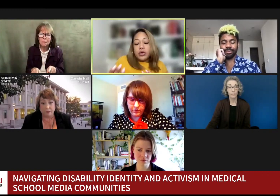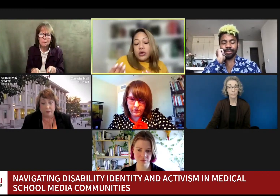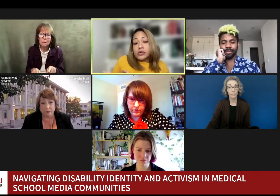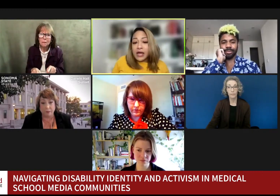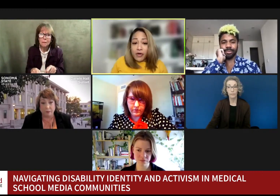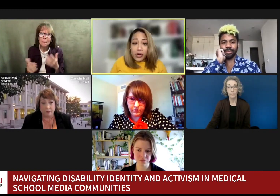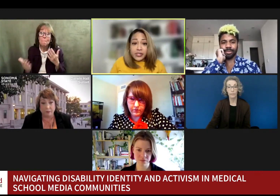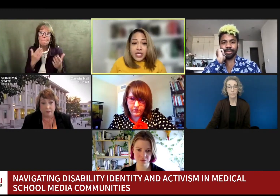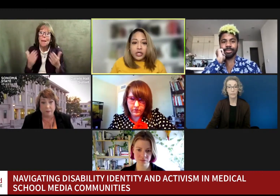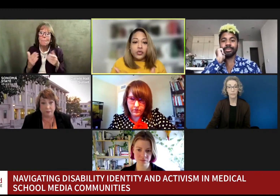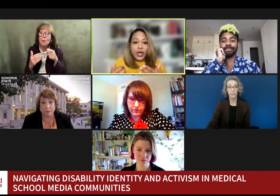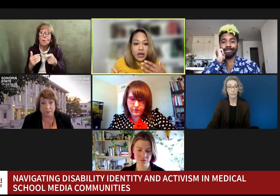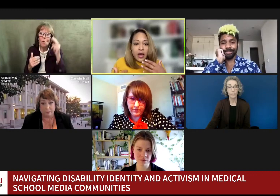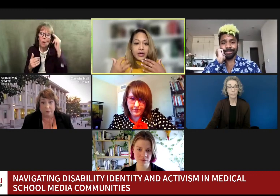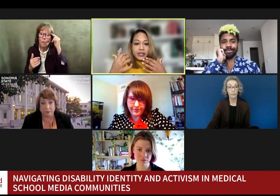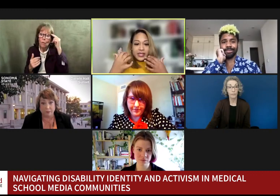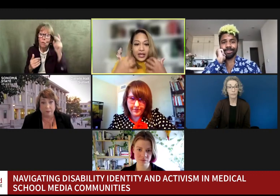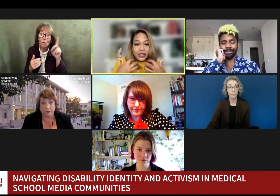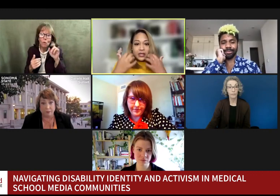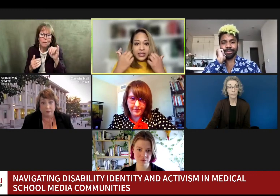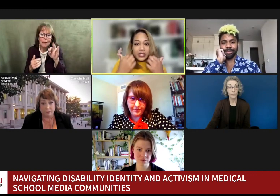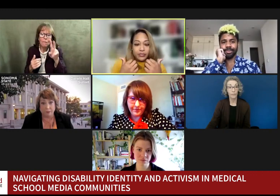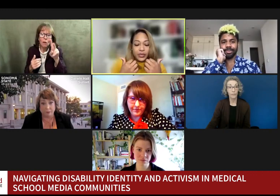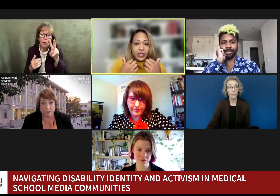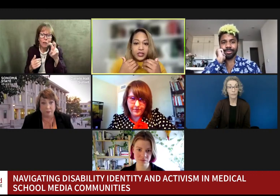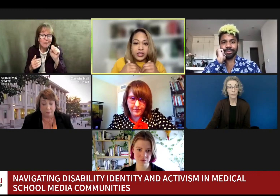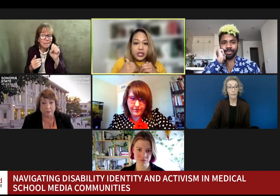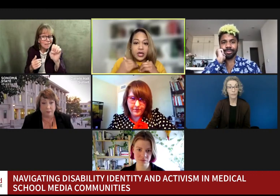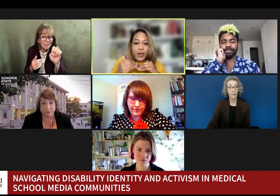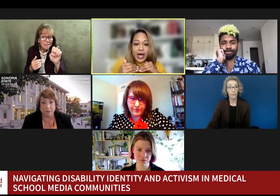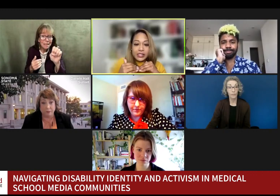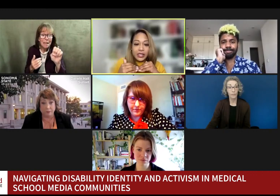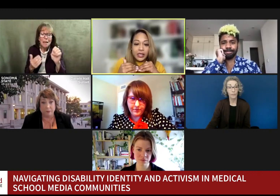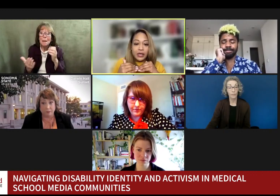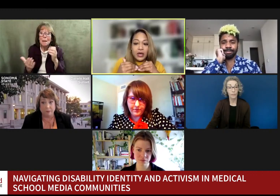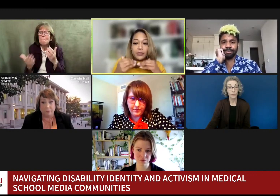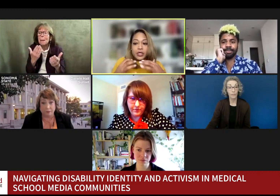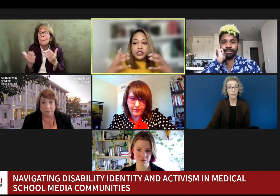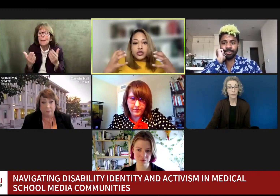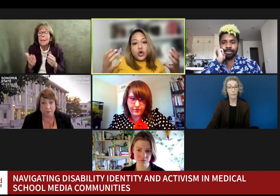you cannot technically speak to the capacity because you're overstimulated?